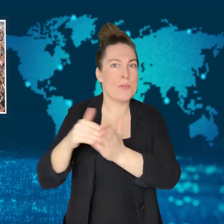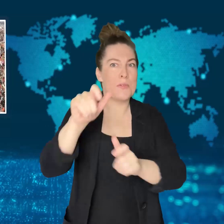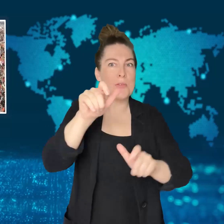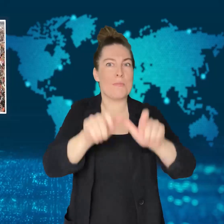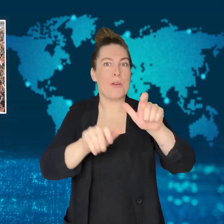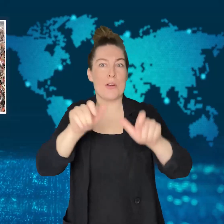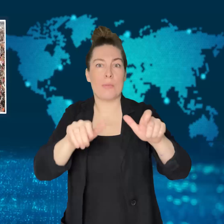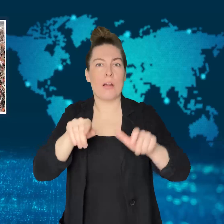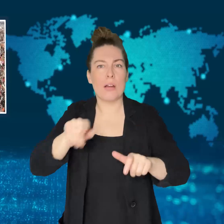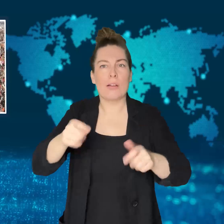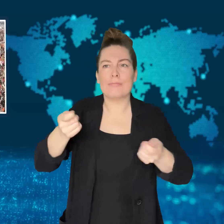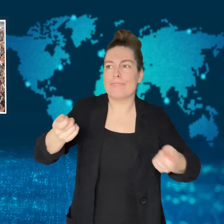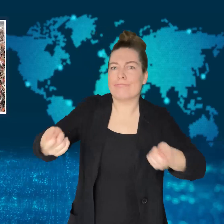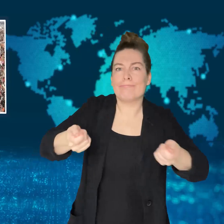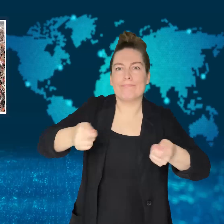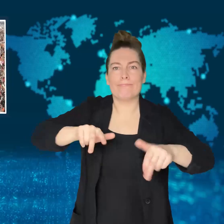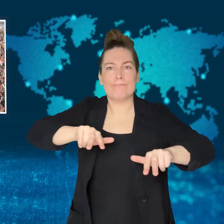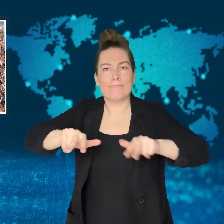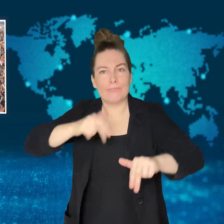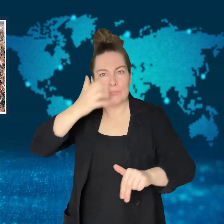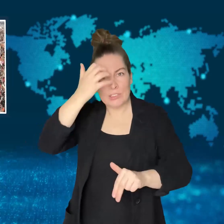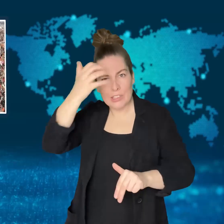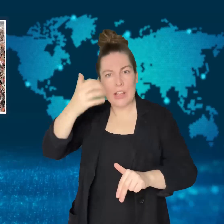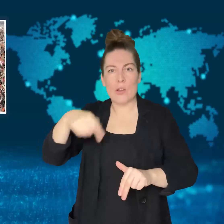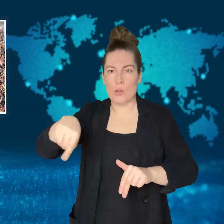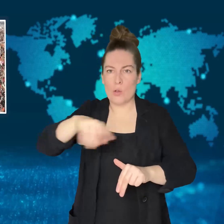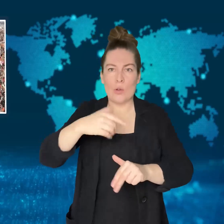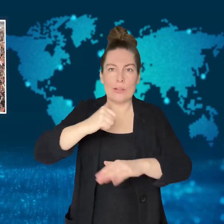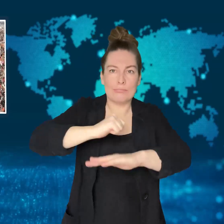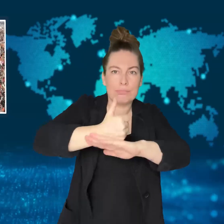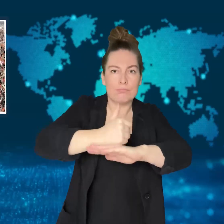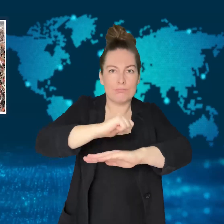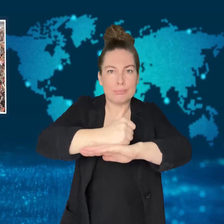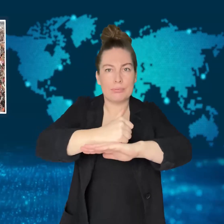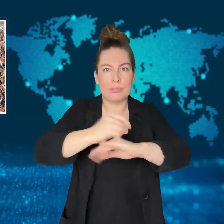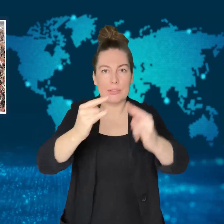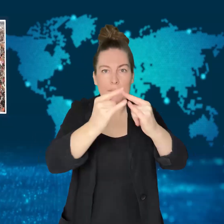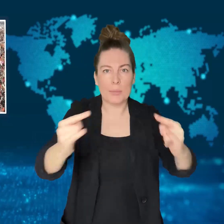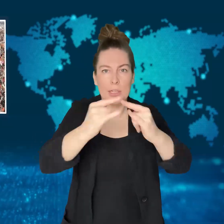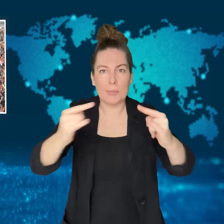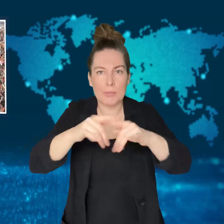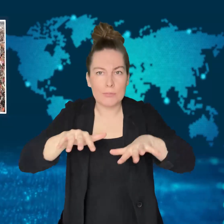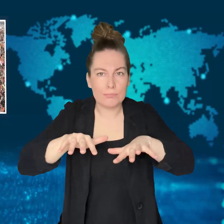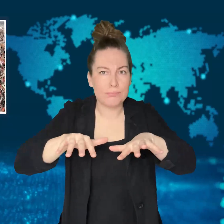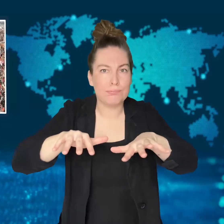The state has built a temporary campsite